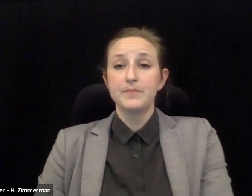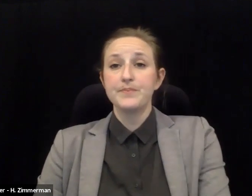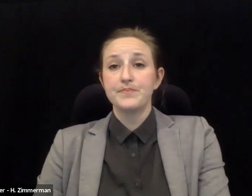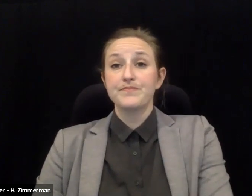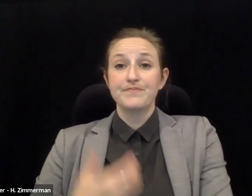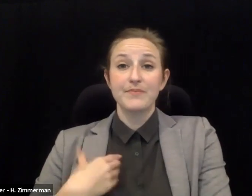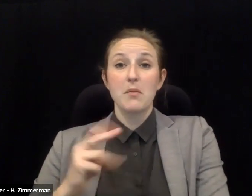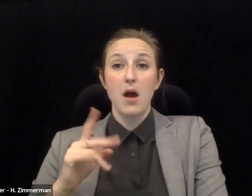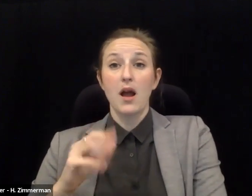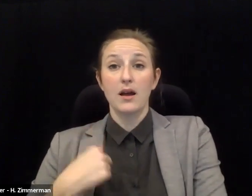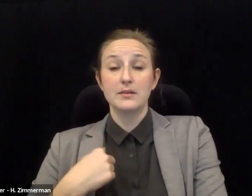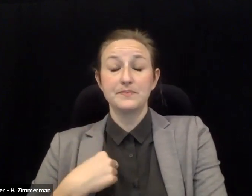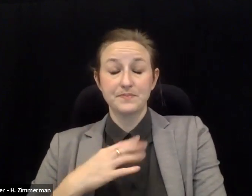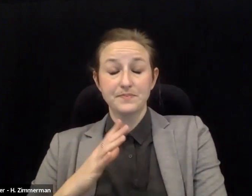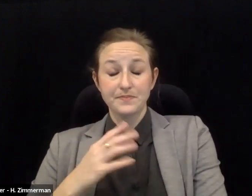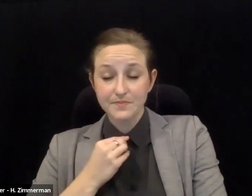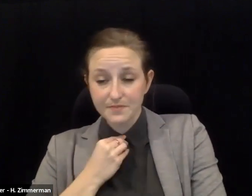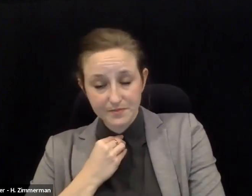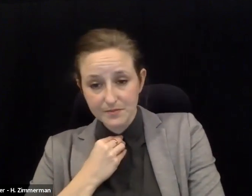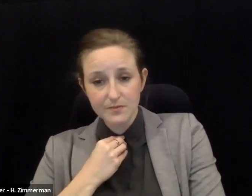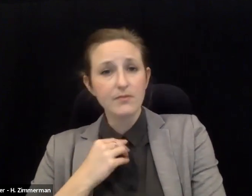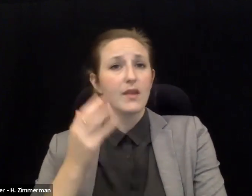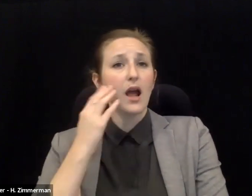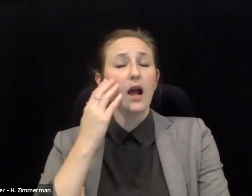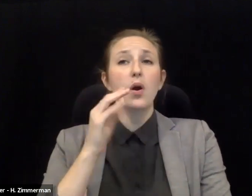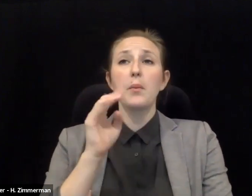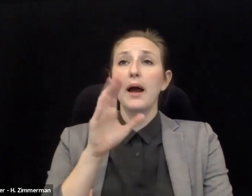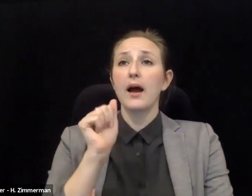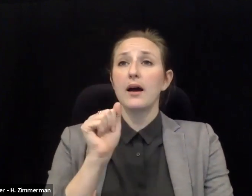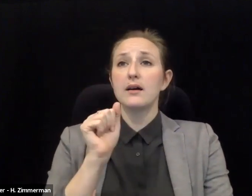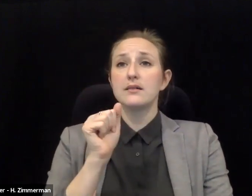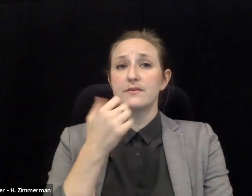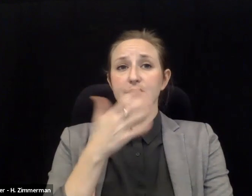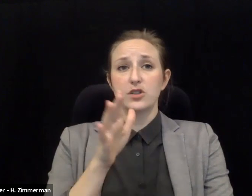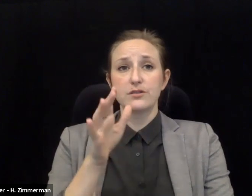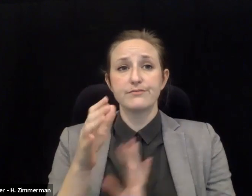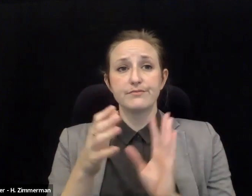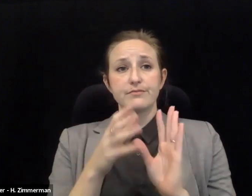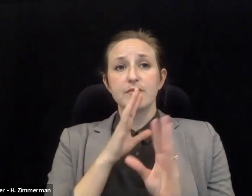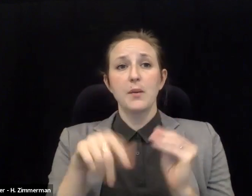I know, Becca touched on some of the issues with internet connectivity